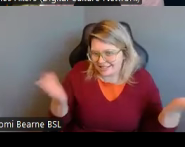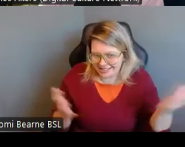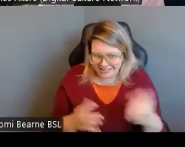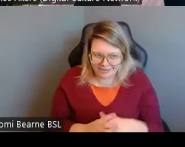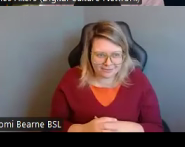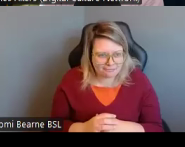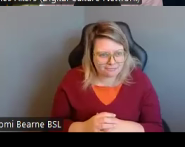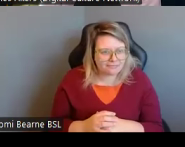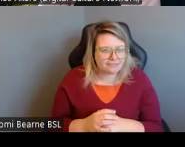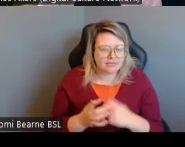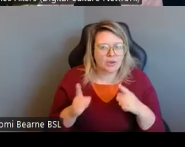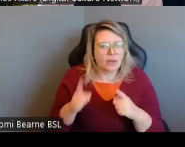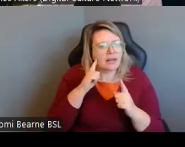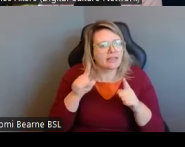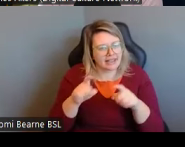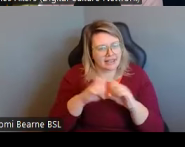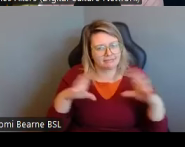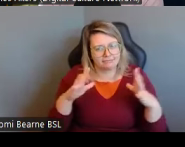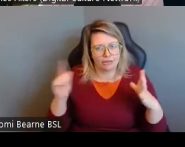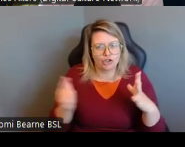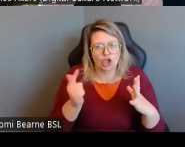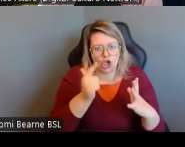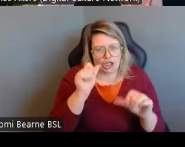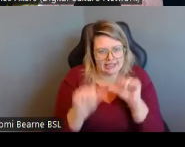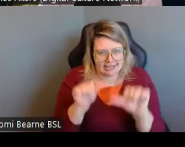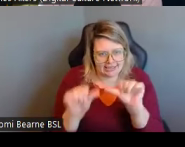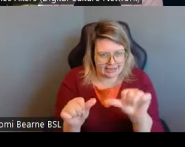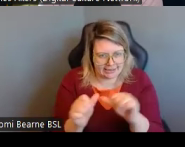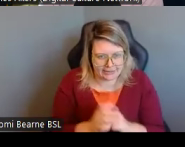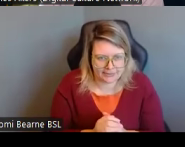will go on with you, and you can test this as a hypothesis. Then we're going to do how.